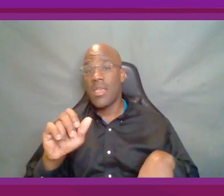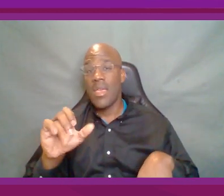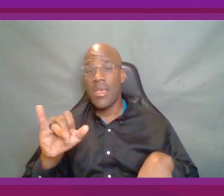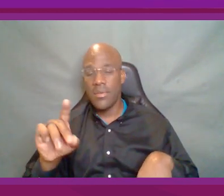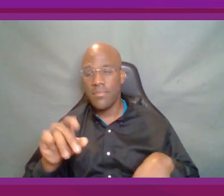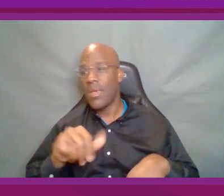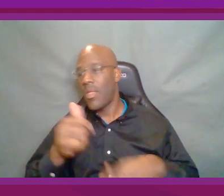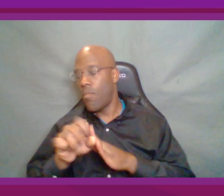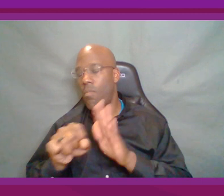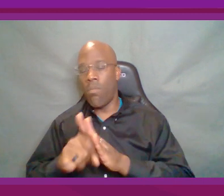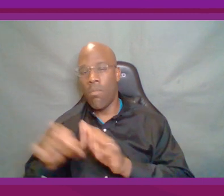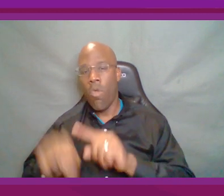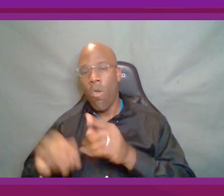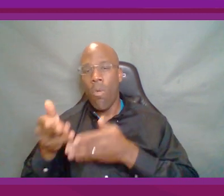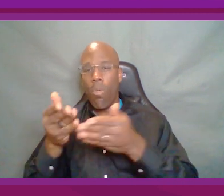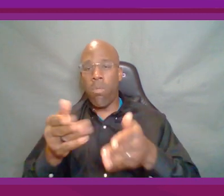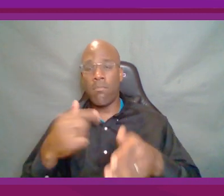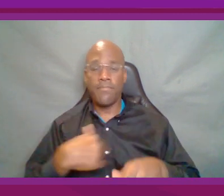um with a different resource limit, we put income